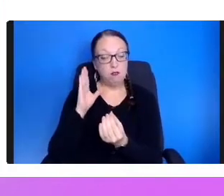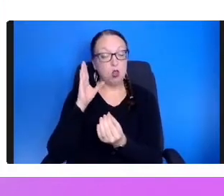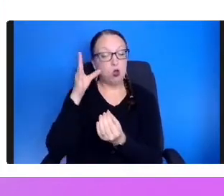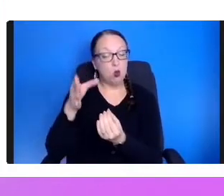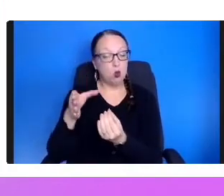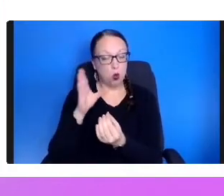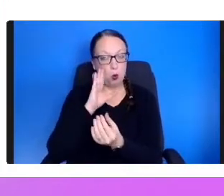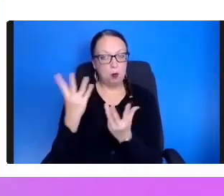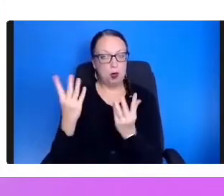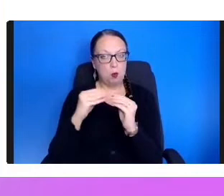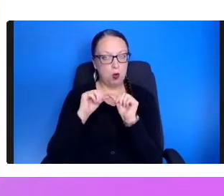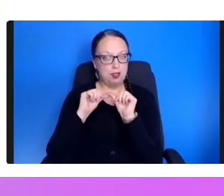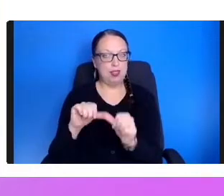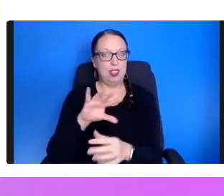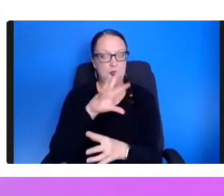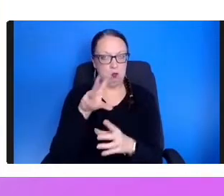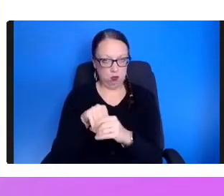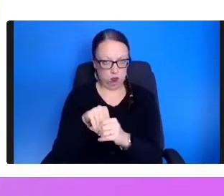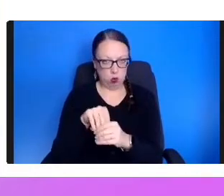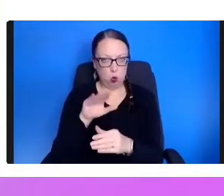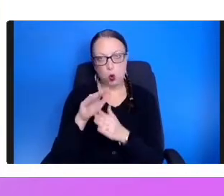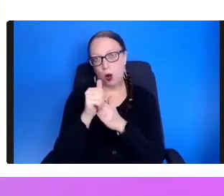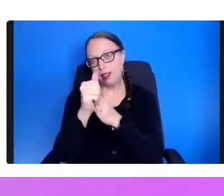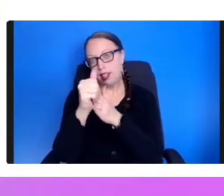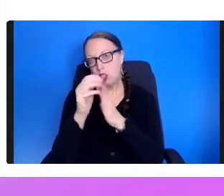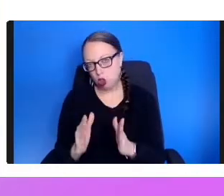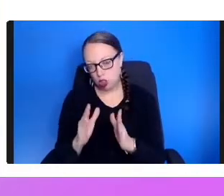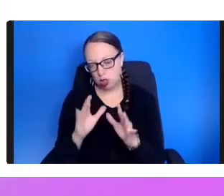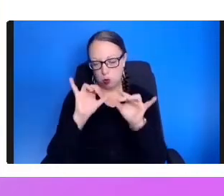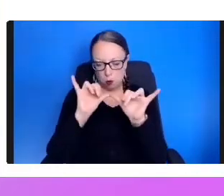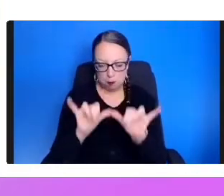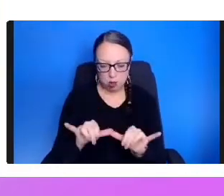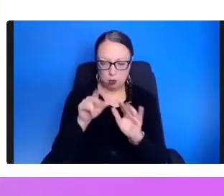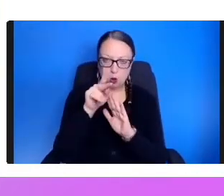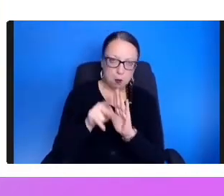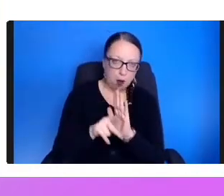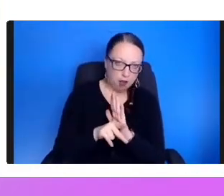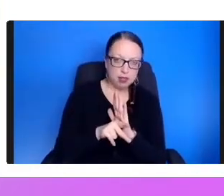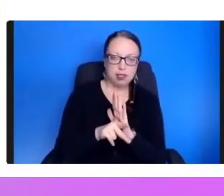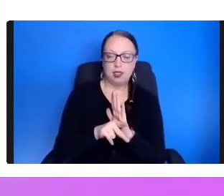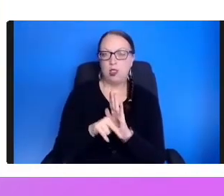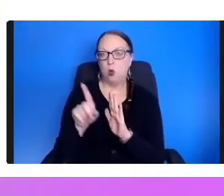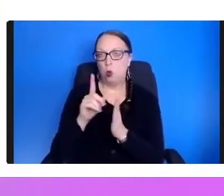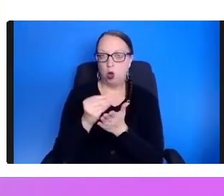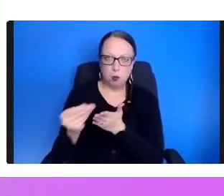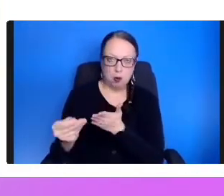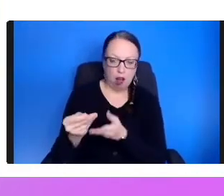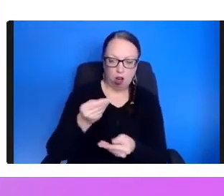and that includes things like your leadership, your measurement metrics, policies, procurement, your training tools,